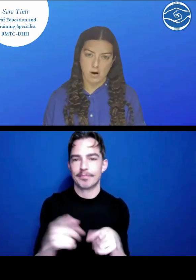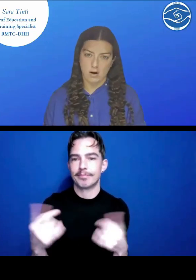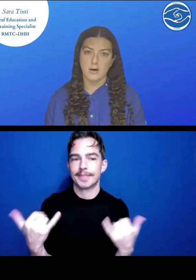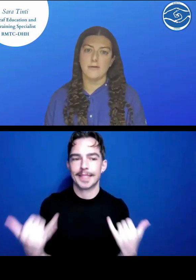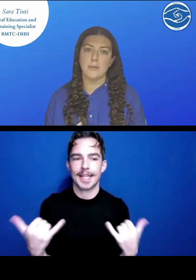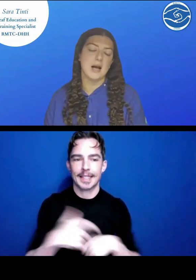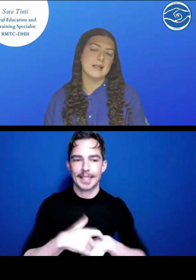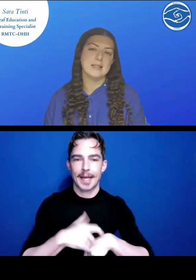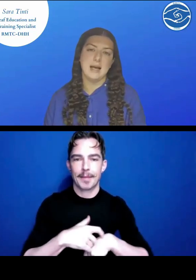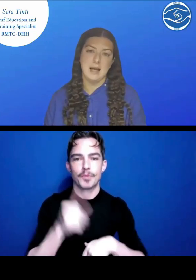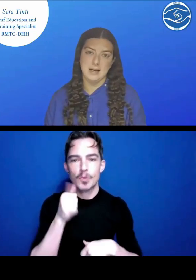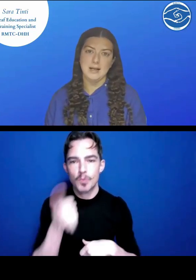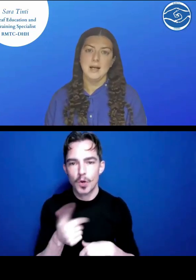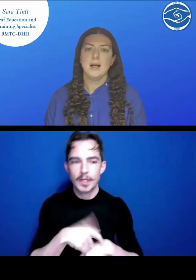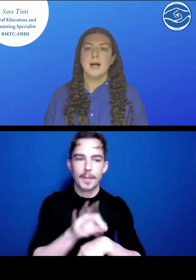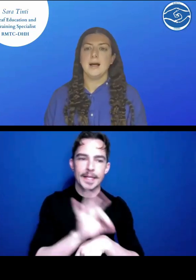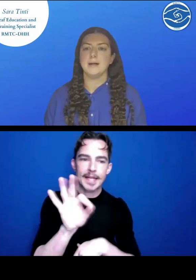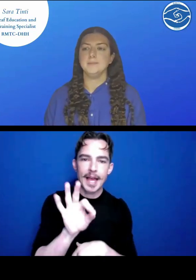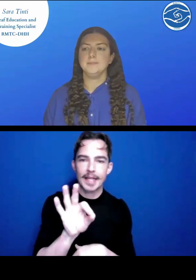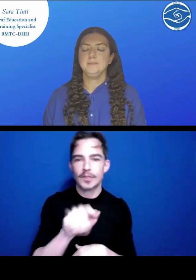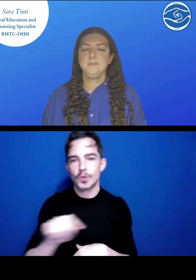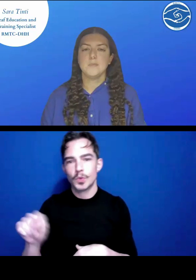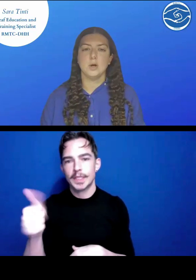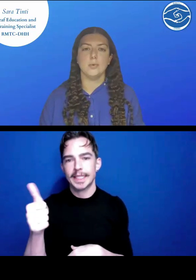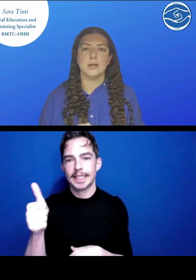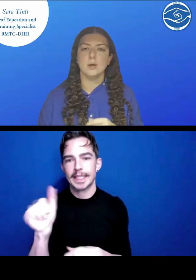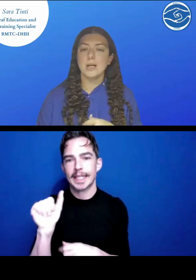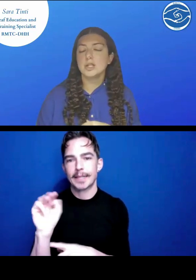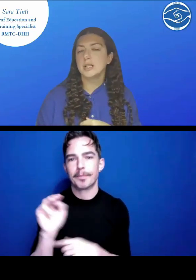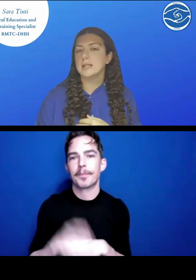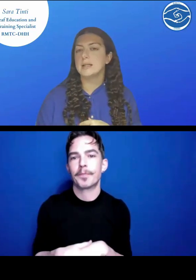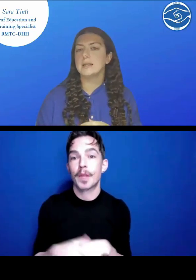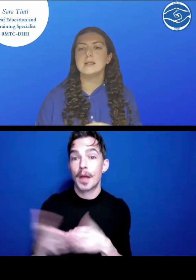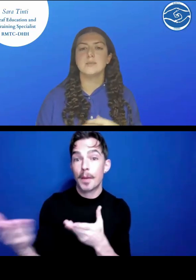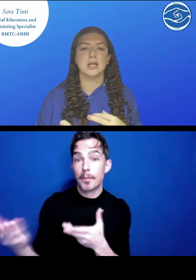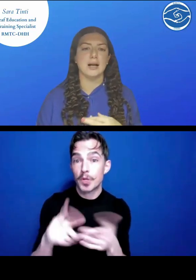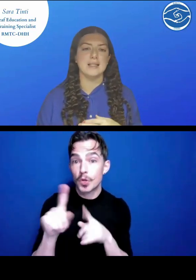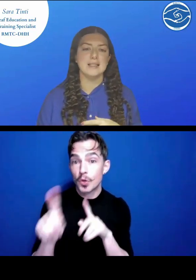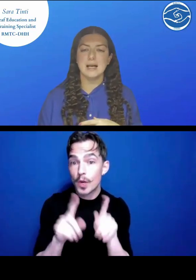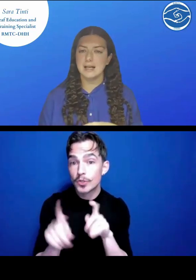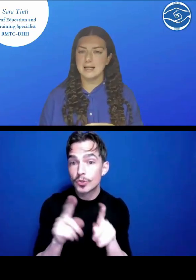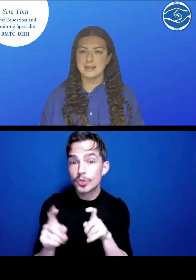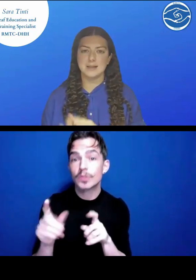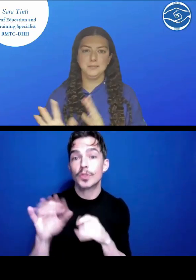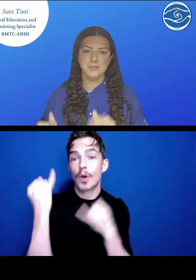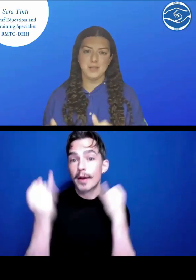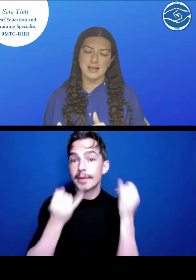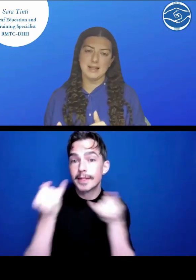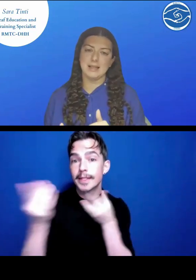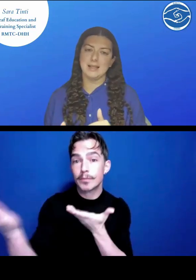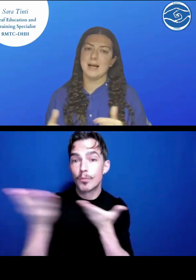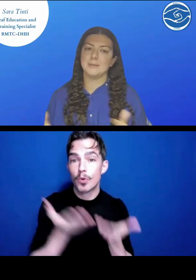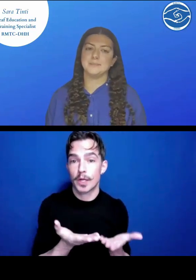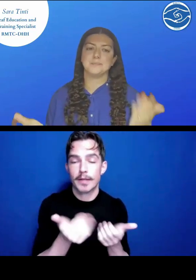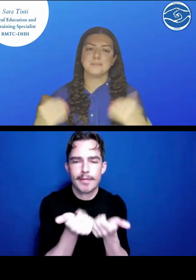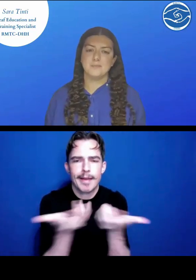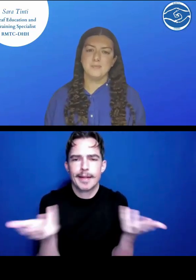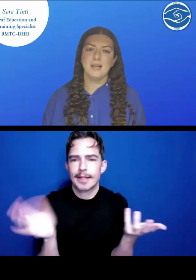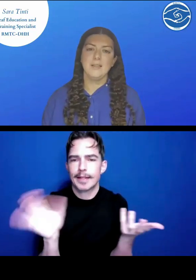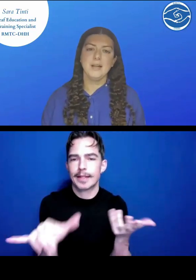tomorrow from 9 to 10. So bring your questions, bring your ideas, anything like that.